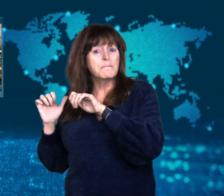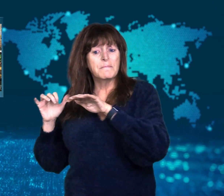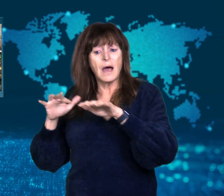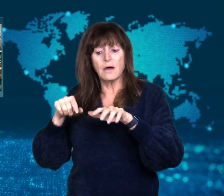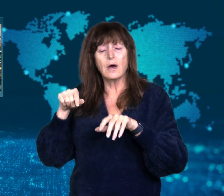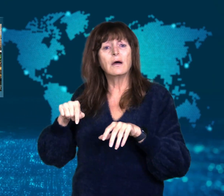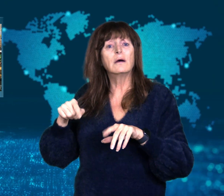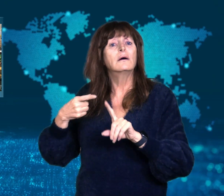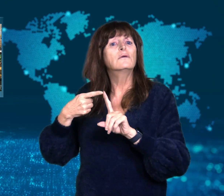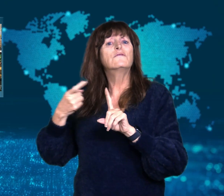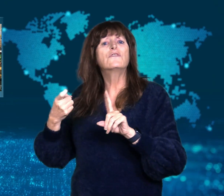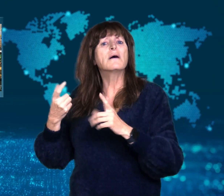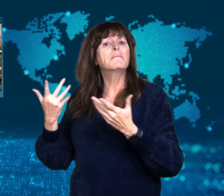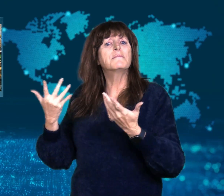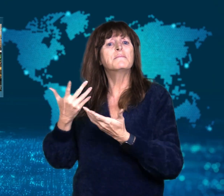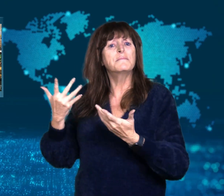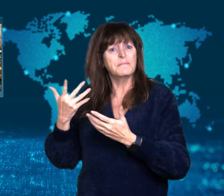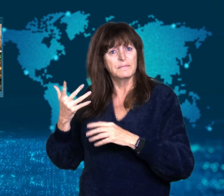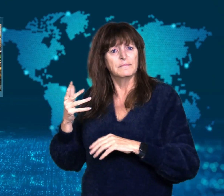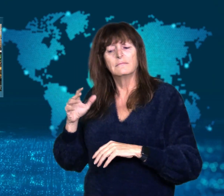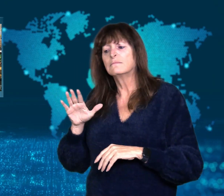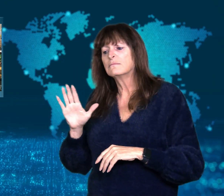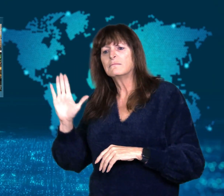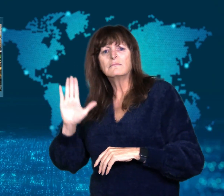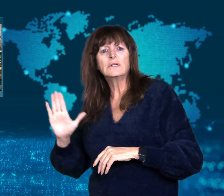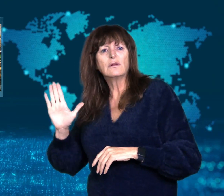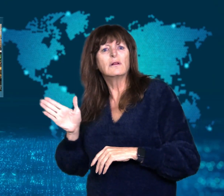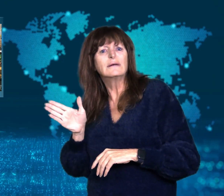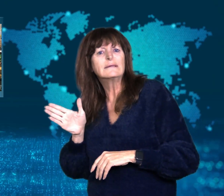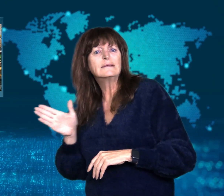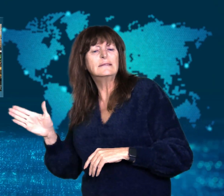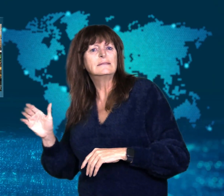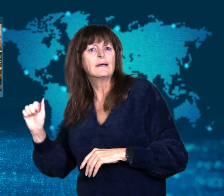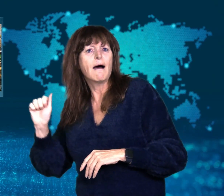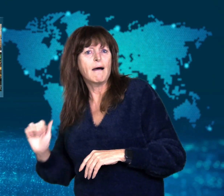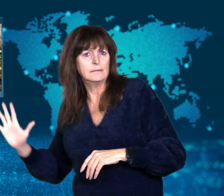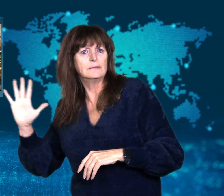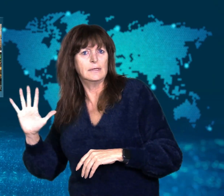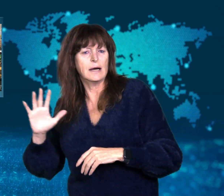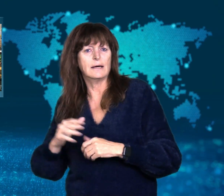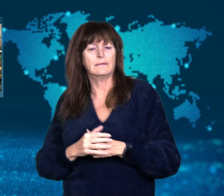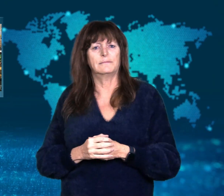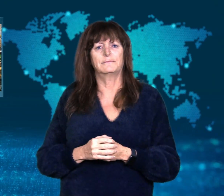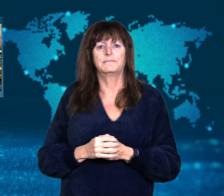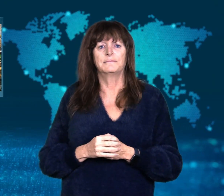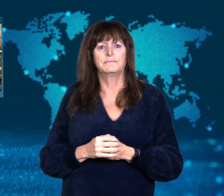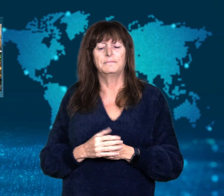migrants from the Middle East and Asia. On Monday,